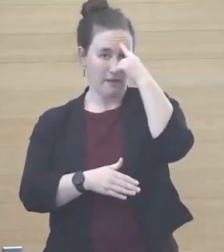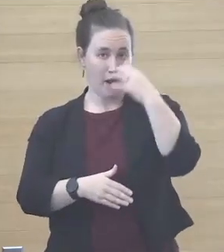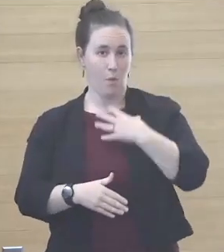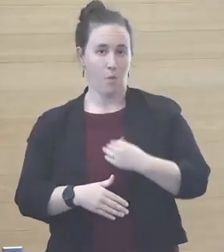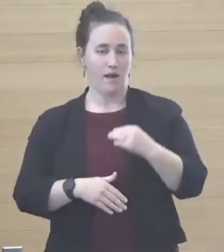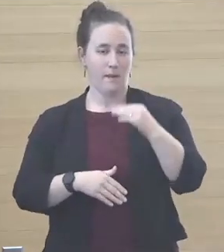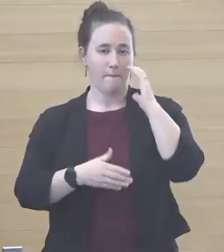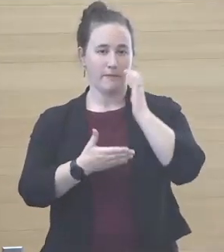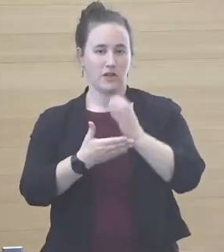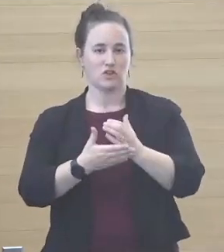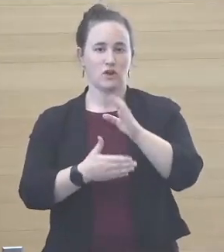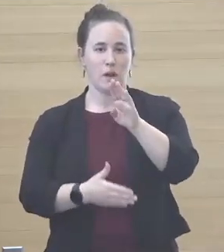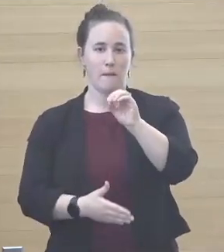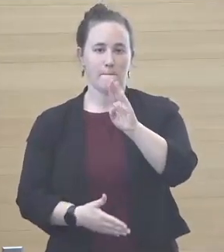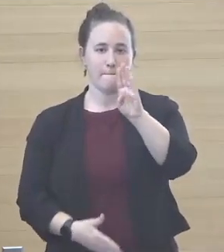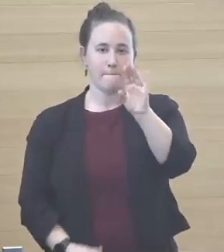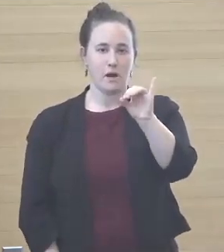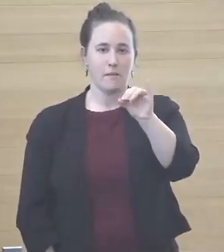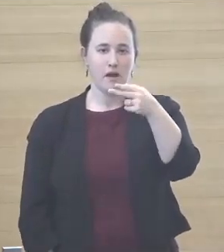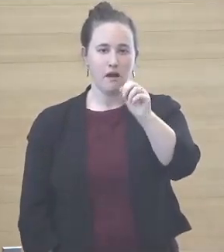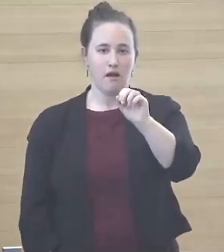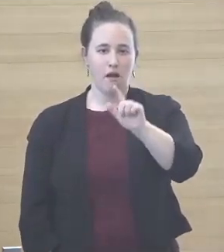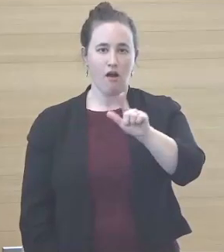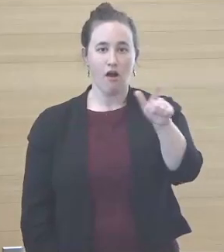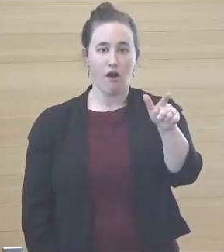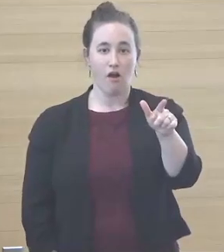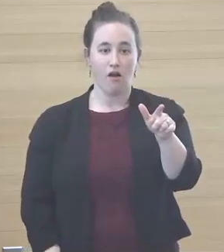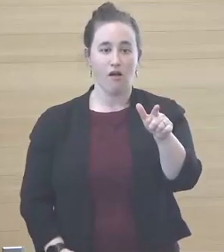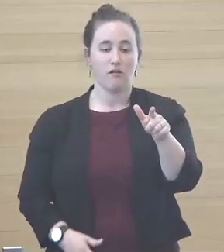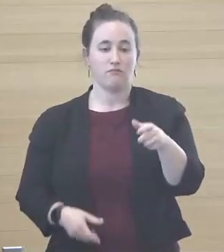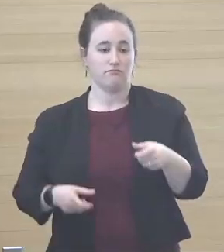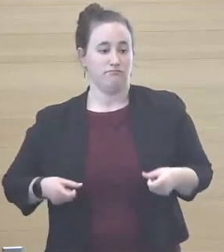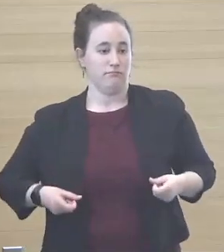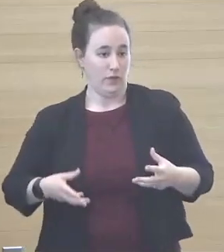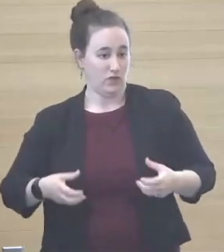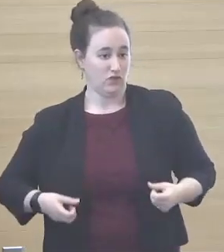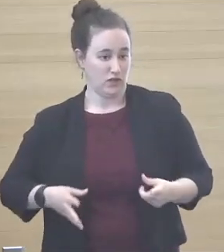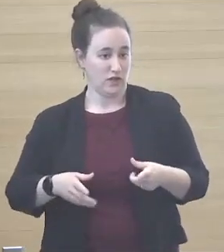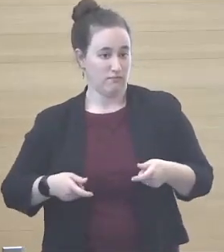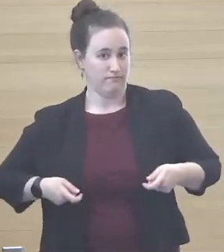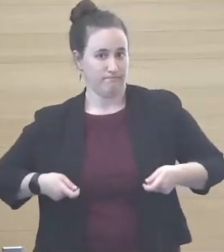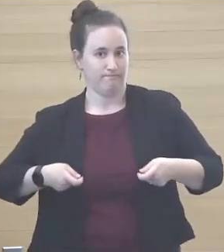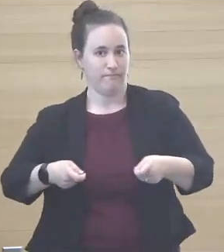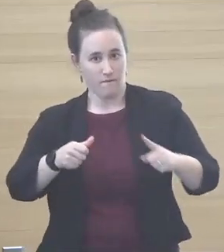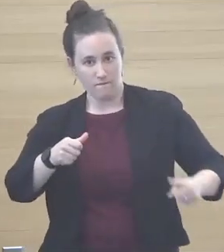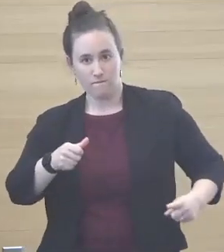Bobby Hall pushing in his wheelchair. He was the first wheelchair athlete